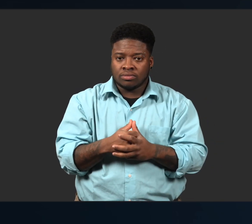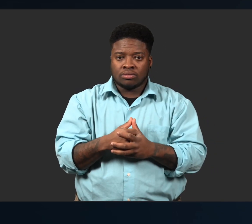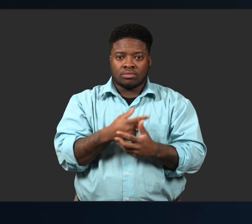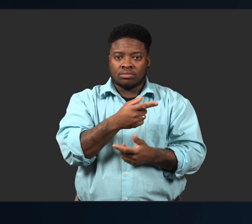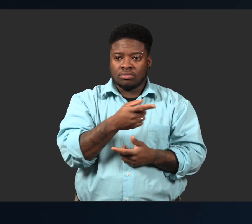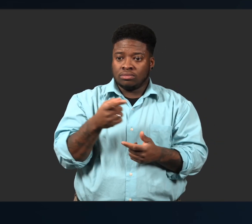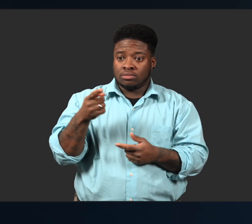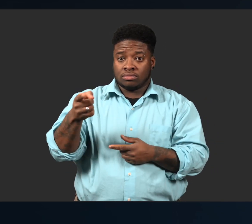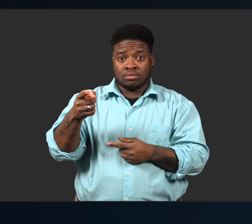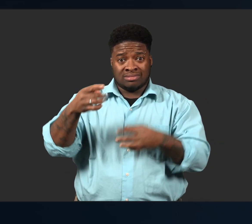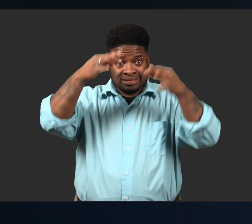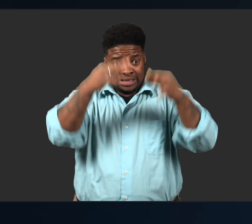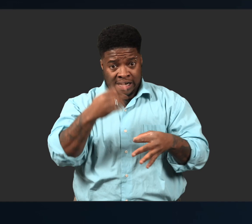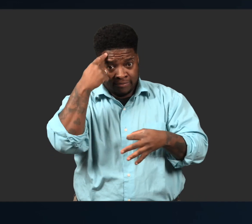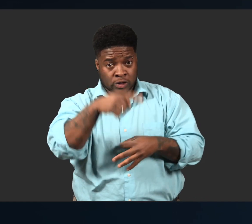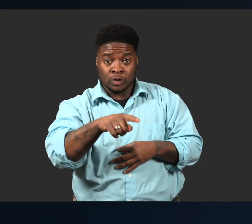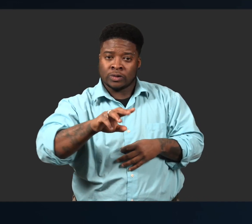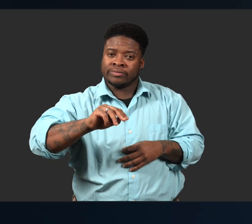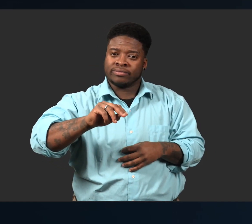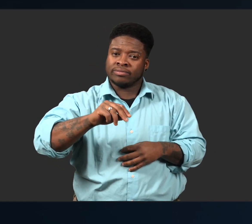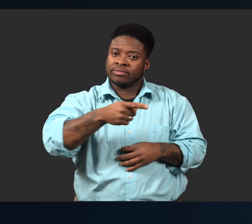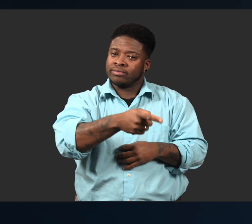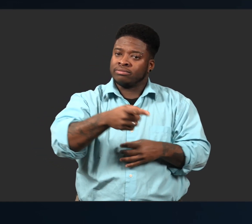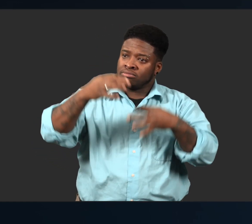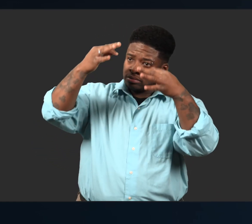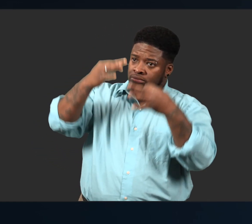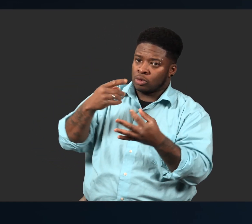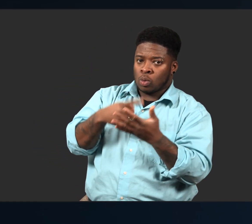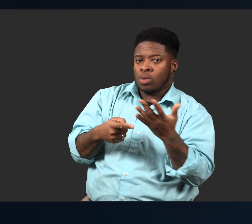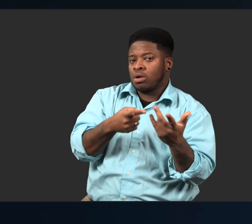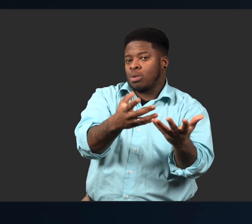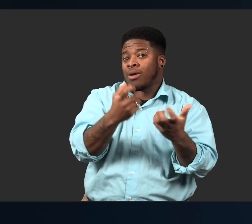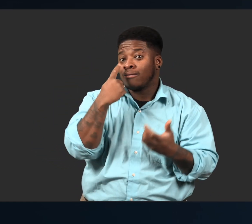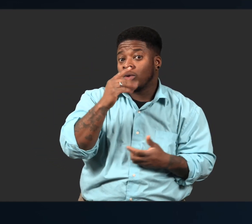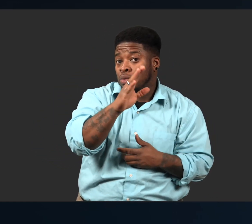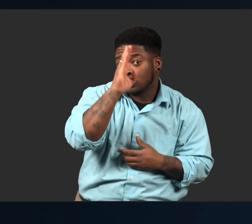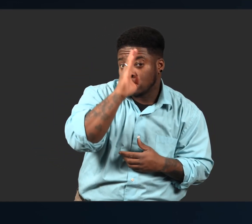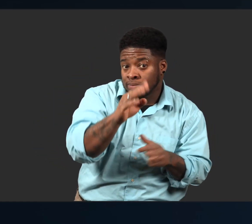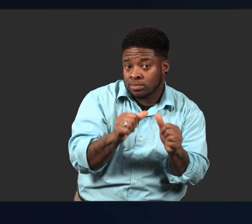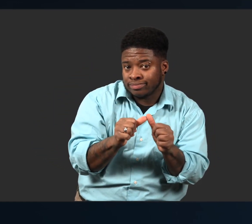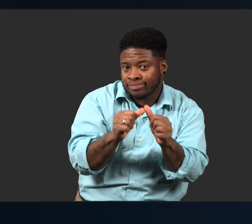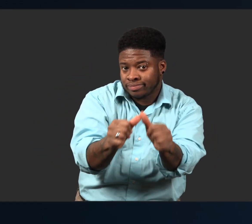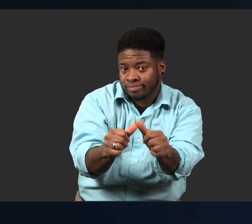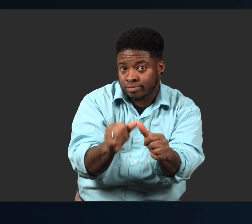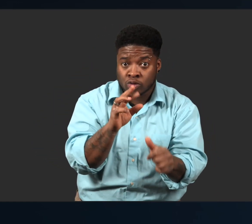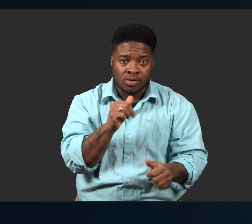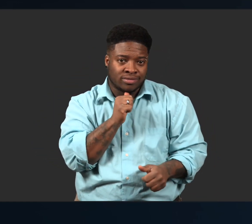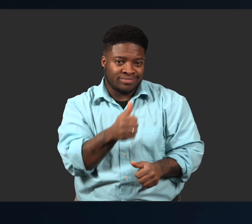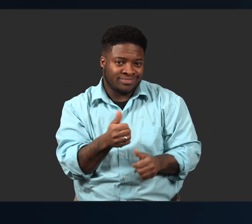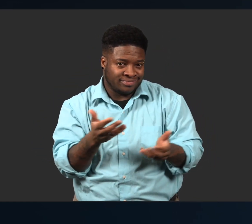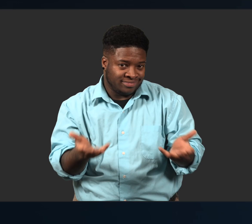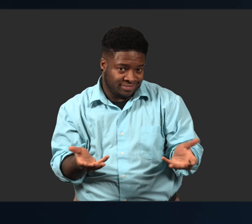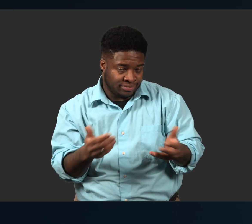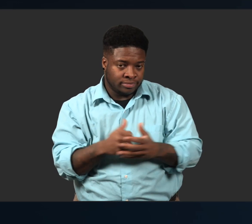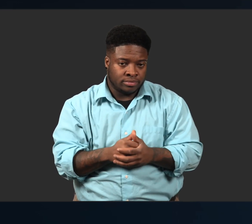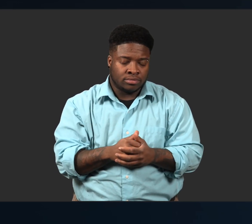Bob is the one decides what he wants, and whether he wants to move forward on his sober journey.